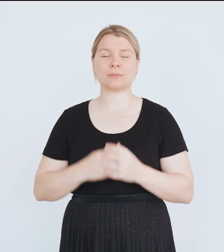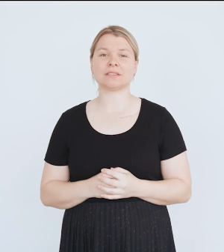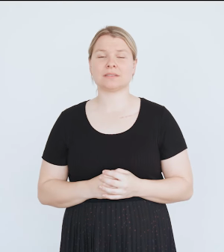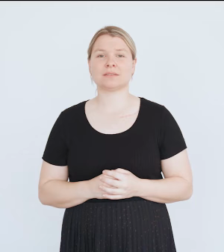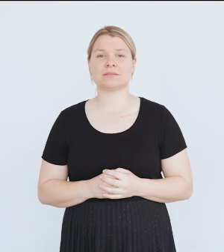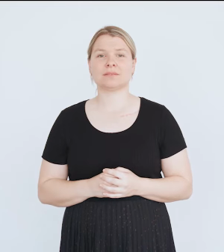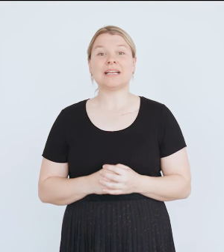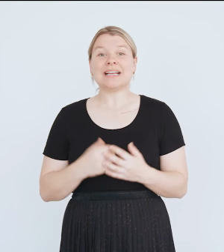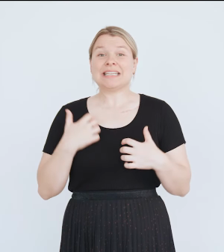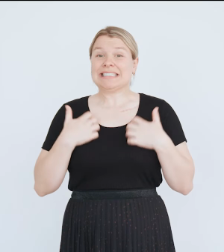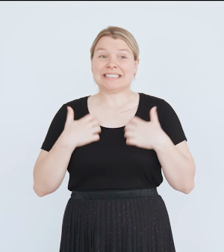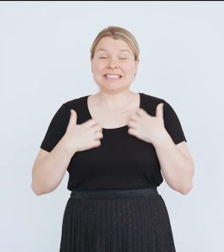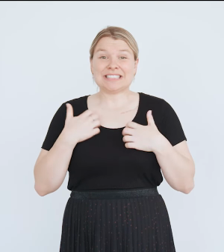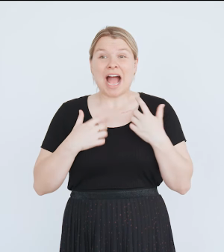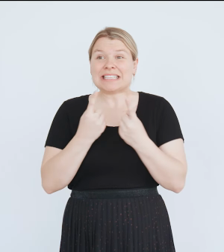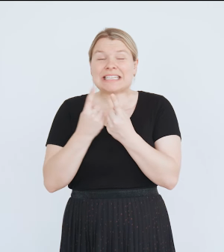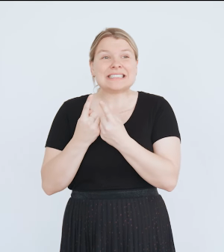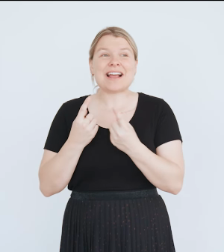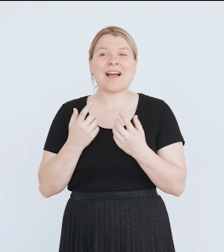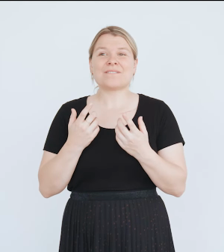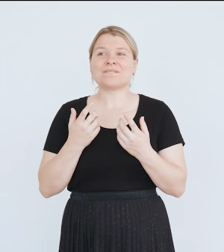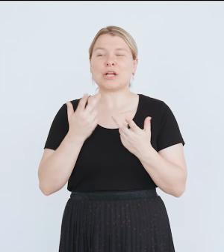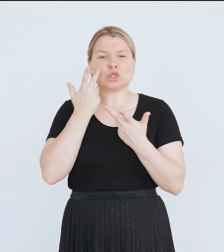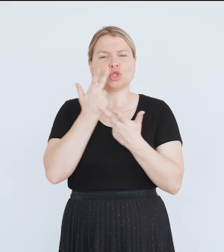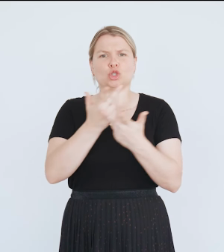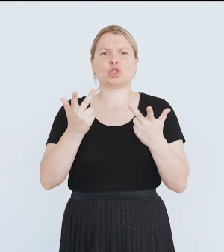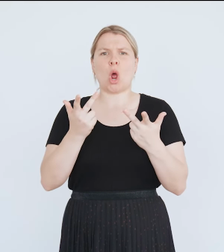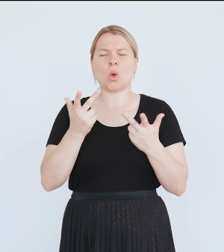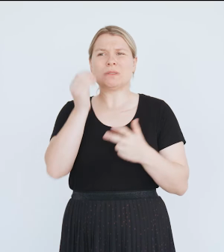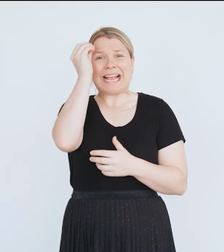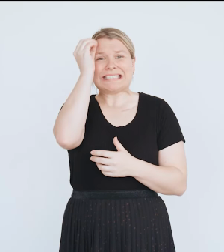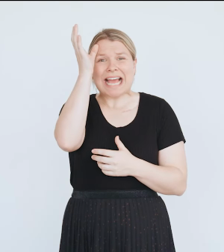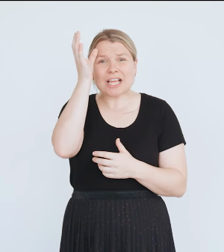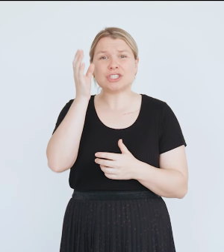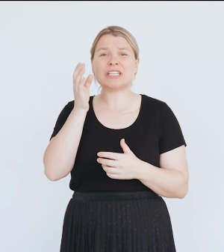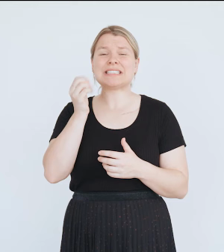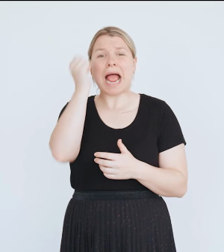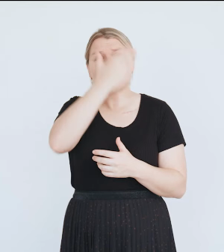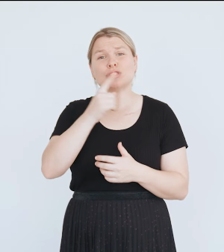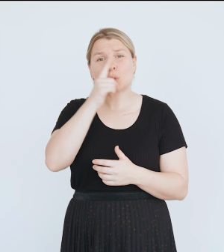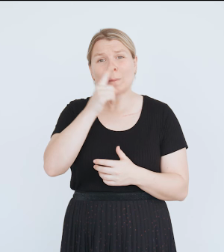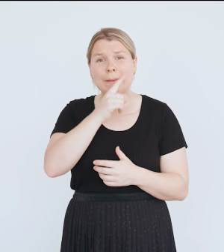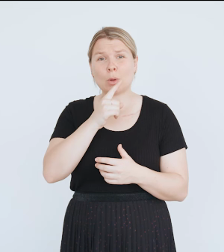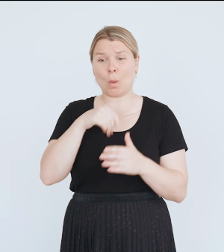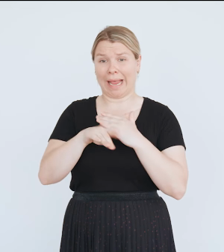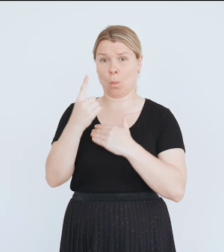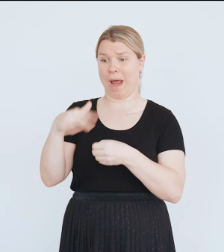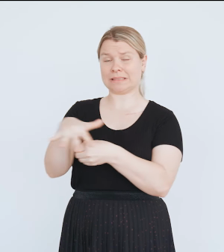It's really exciting stuff that's putting a lot of, really intelligent black mob in the one space.